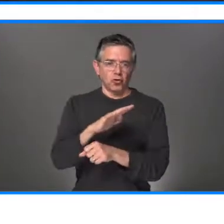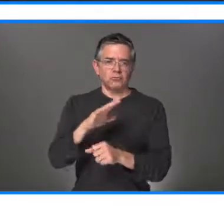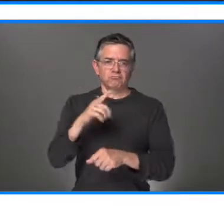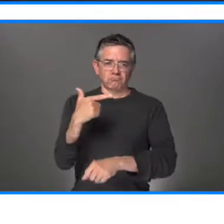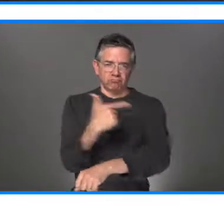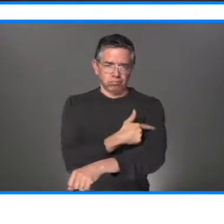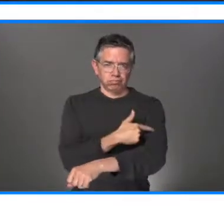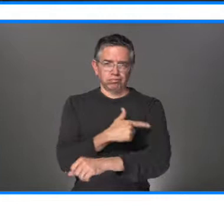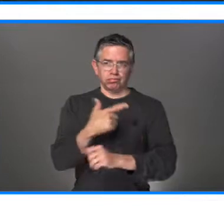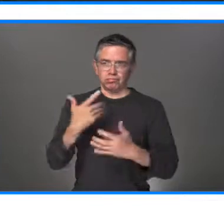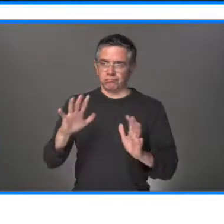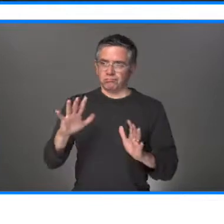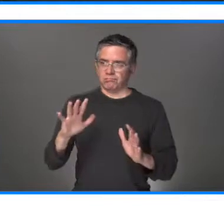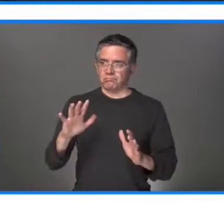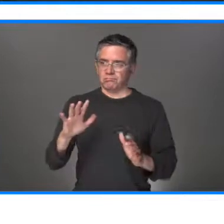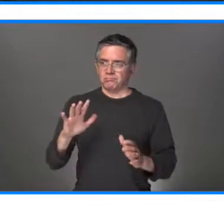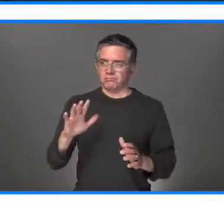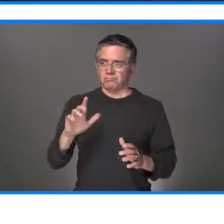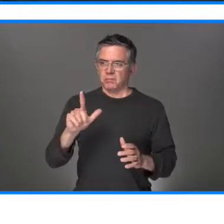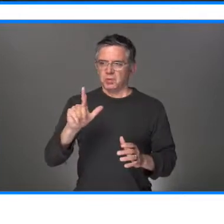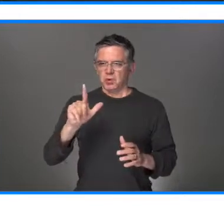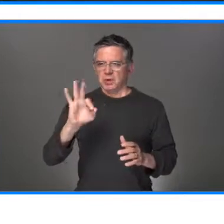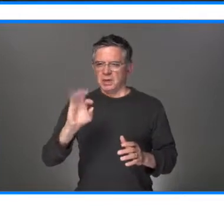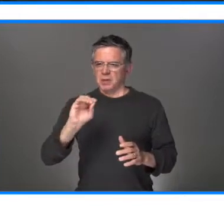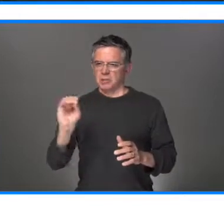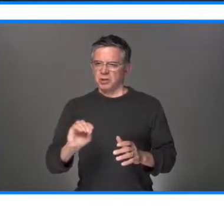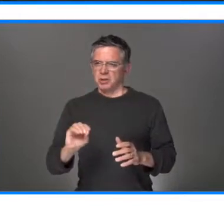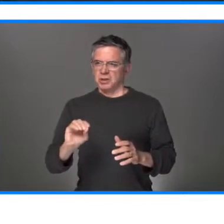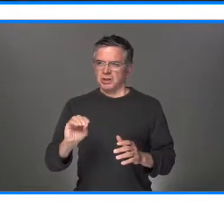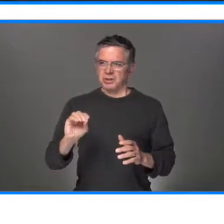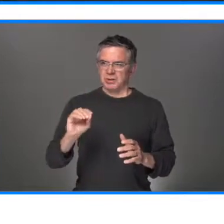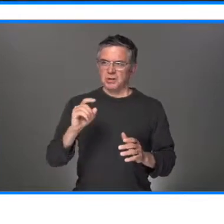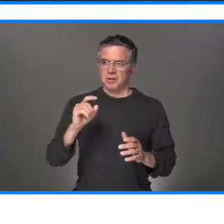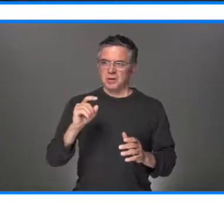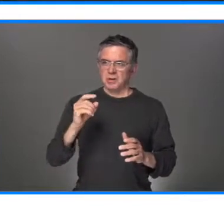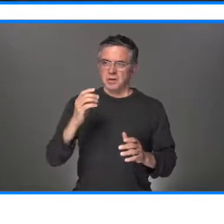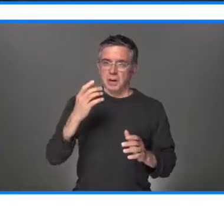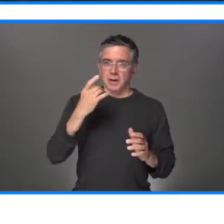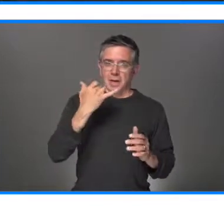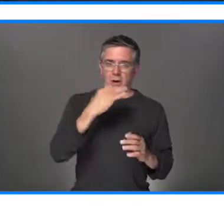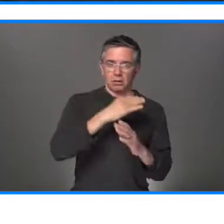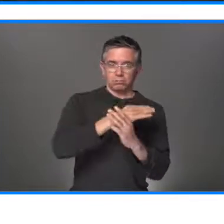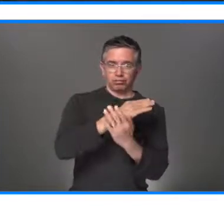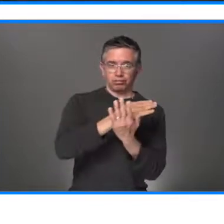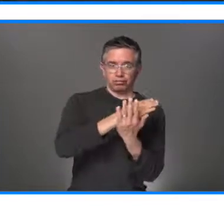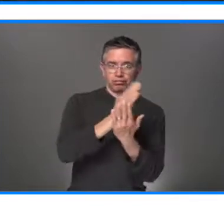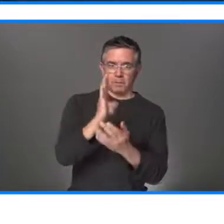We want to see this dial get well into that dark blue range, which is over 60%.